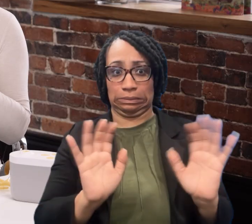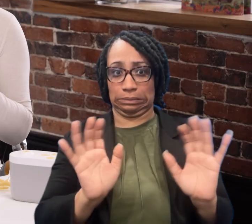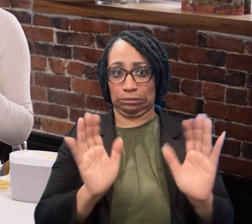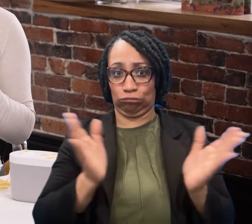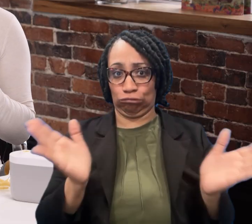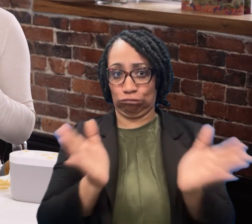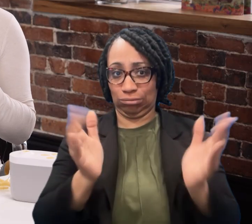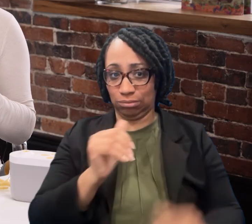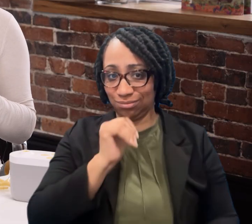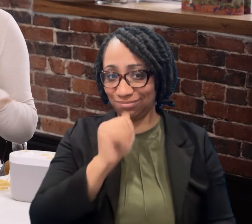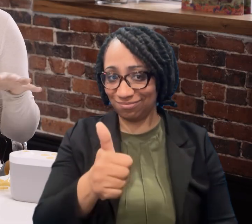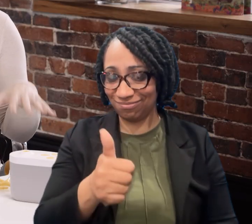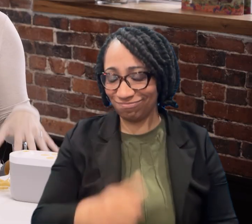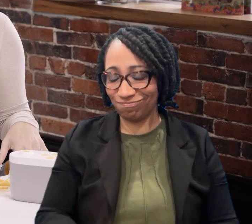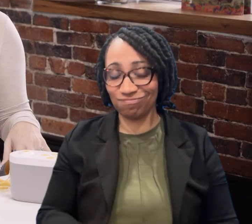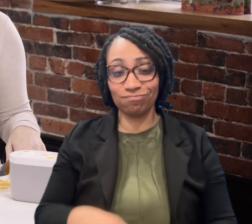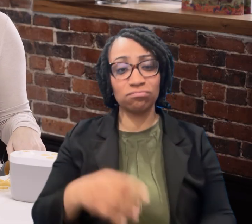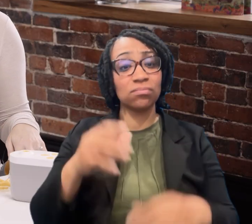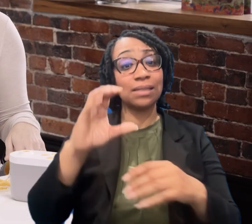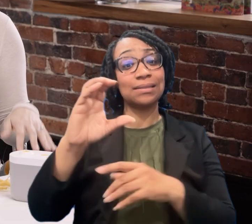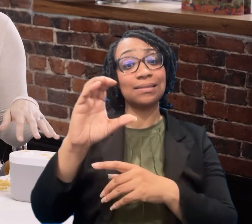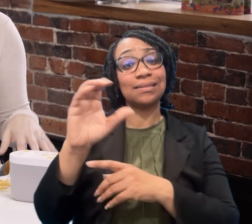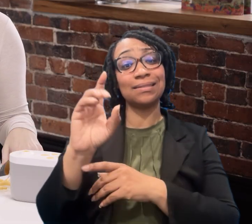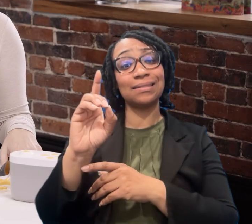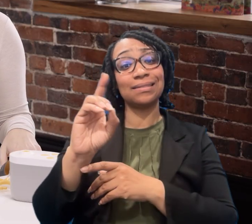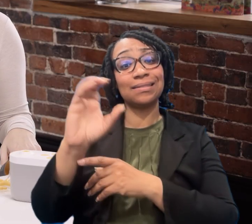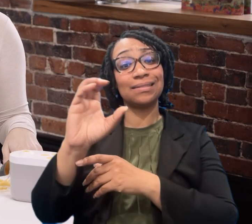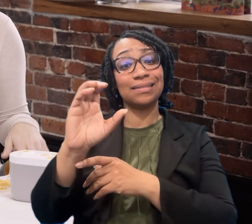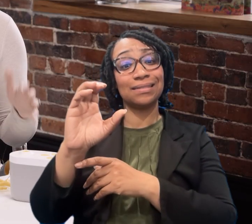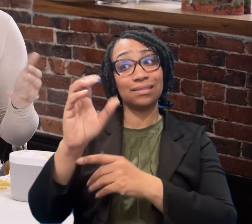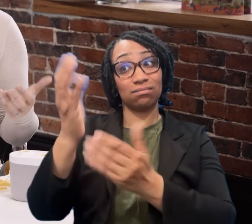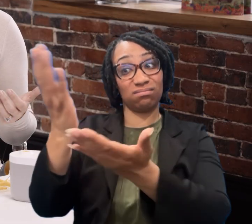you don't need to clean the tubing because nothing should go in there but air. Generally,